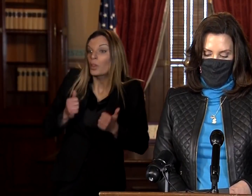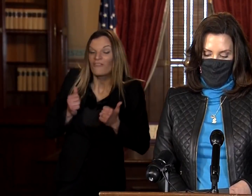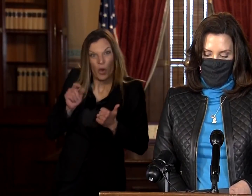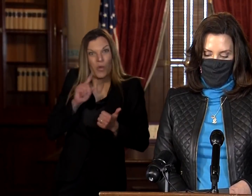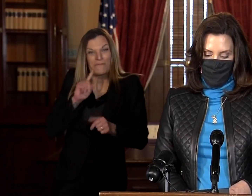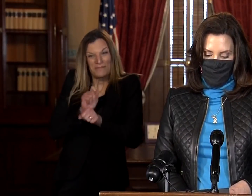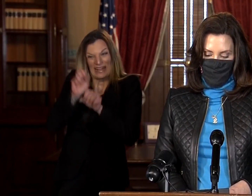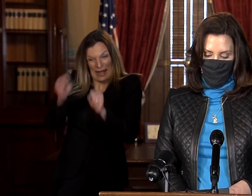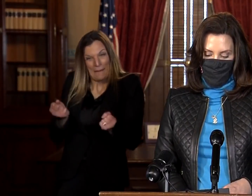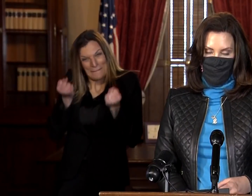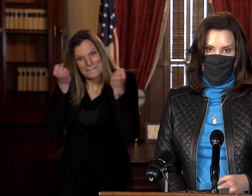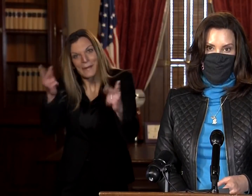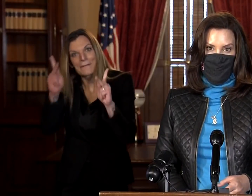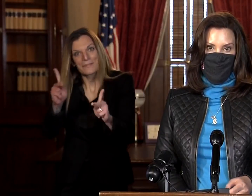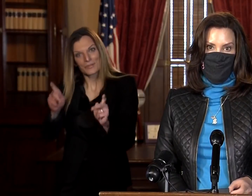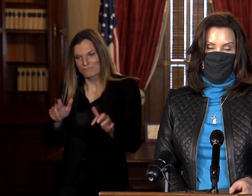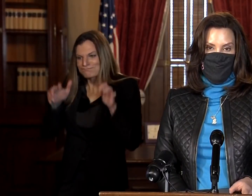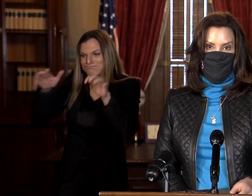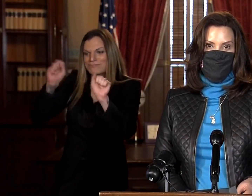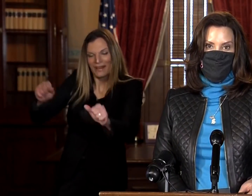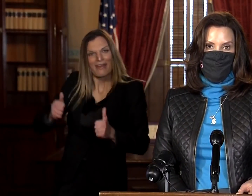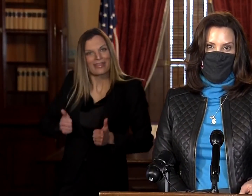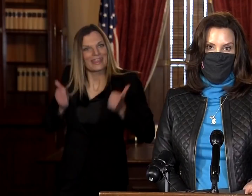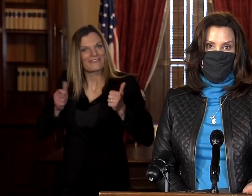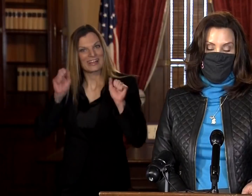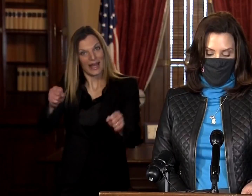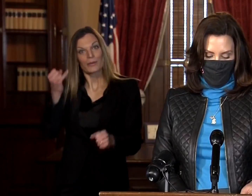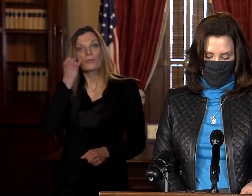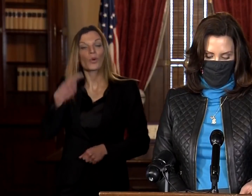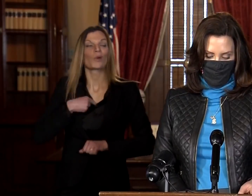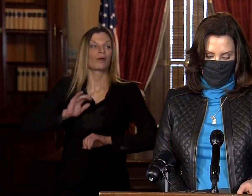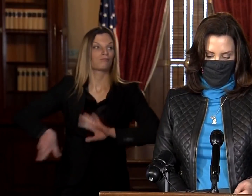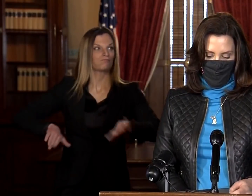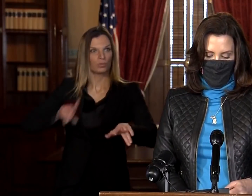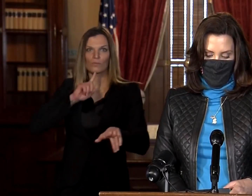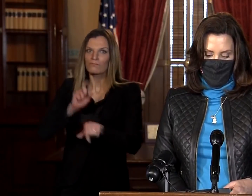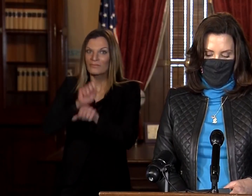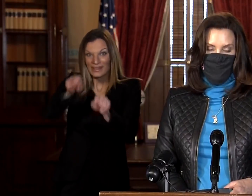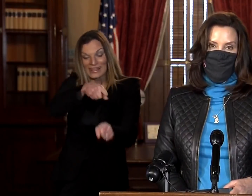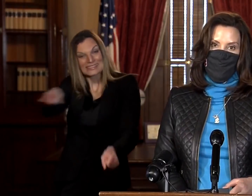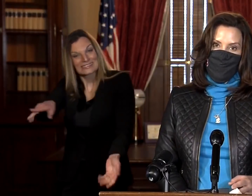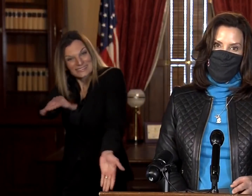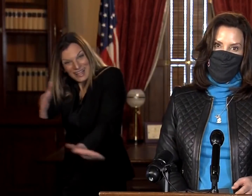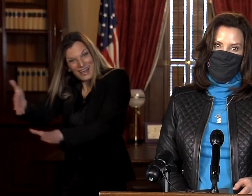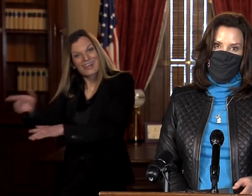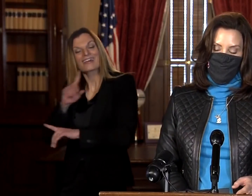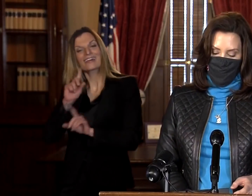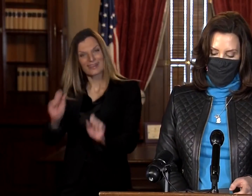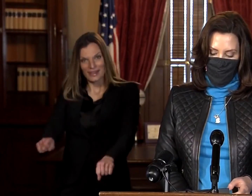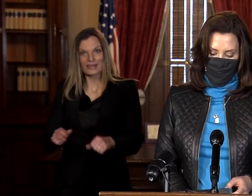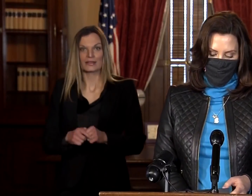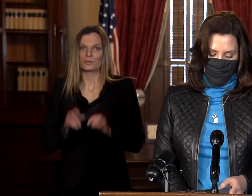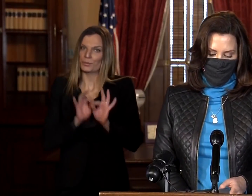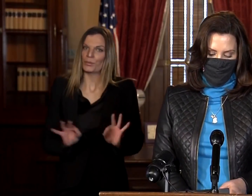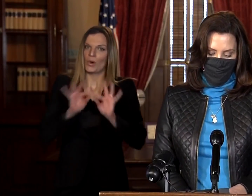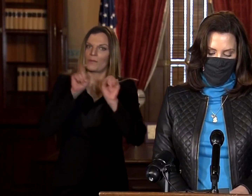certainly a great deal more, many more lives here in many more lives here in Michigan. Michigan. Studies of shown that these Studies of shown that these actions work.